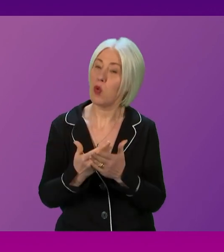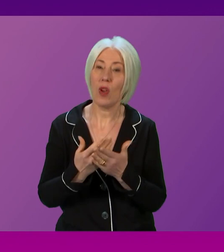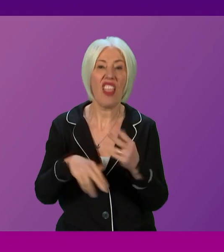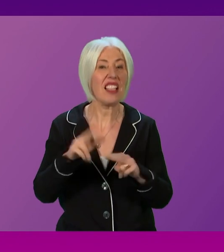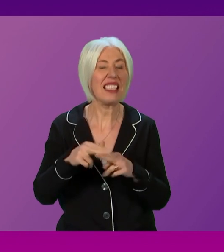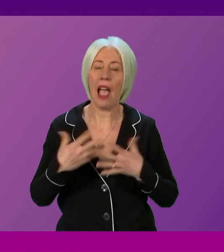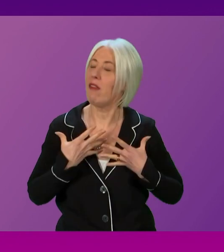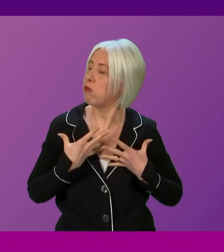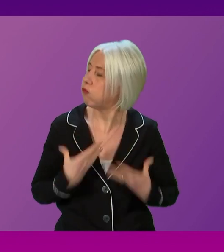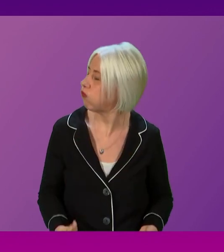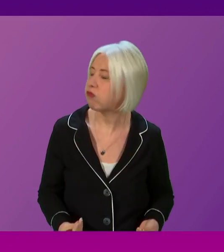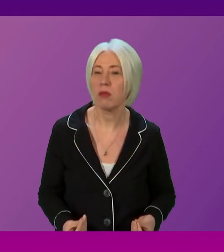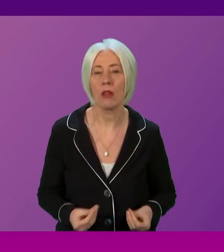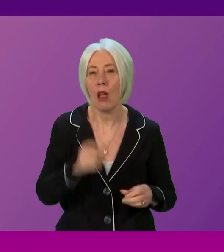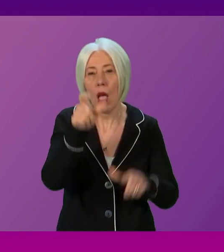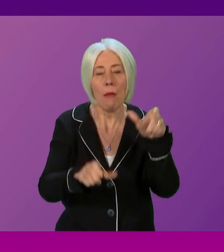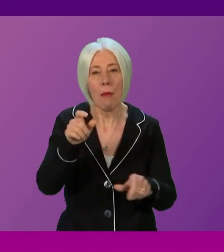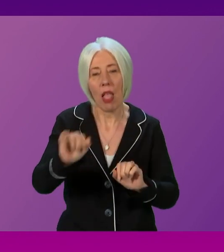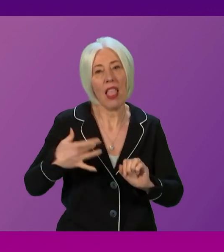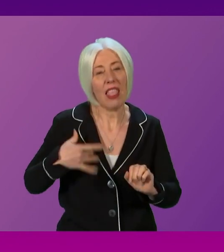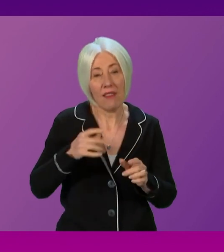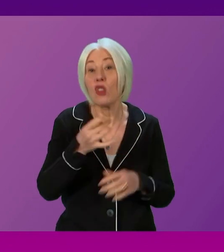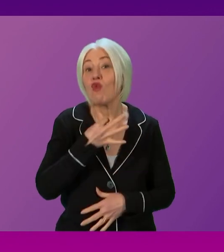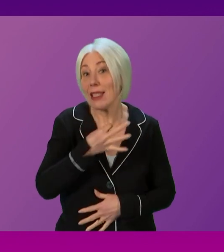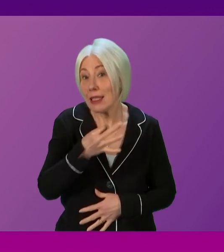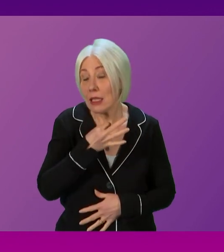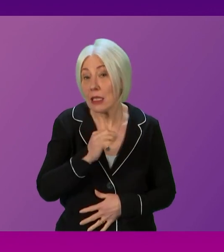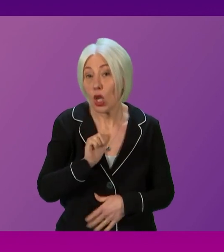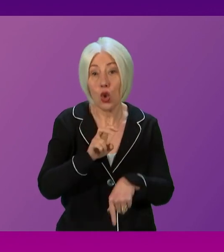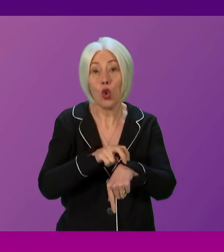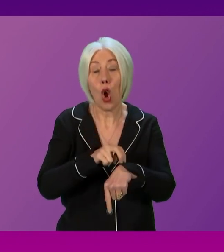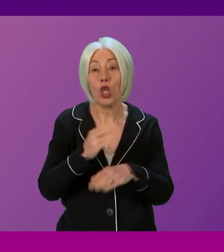patients’ lives are at risk and A and E doctors are telling us that 36 people